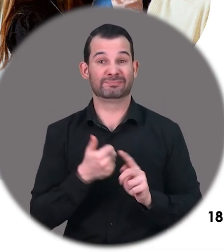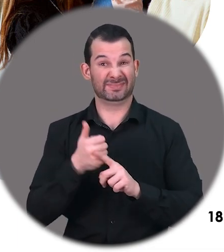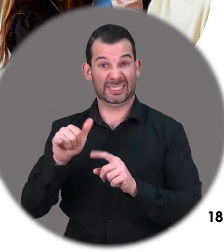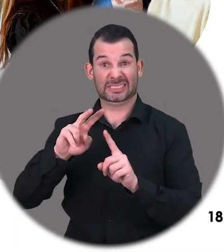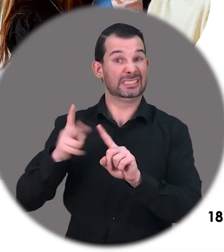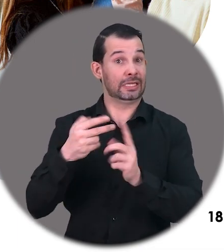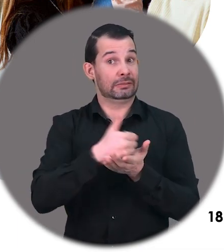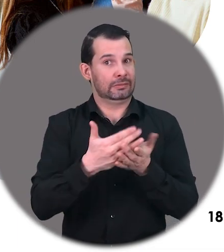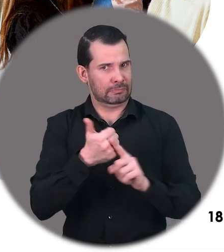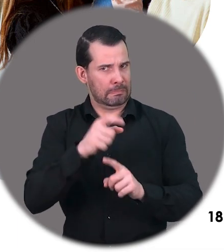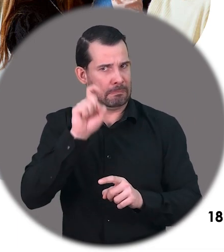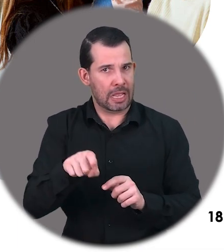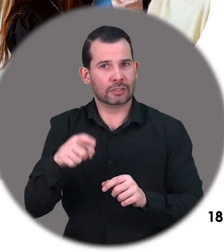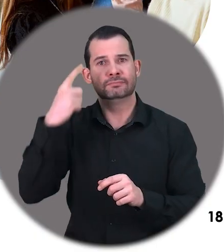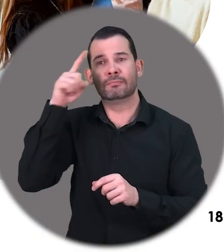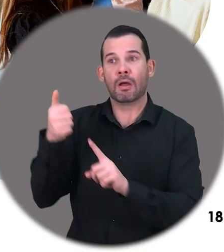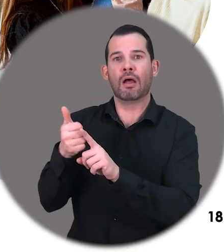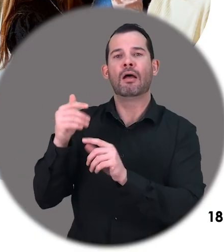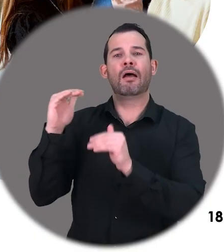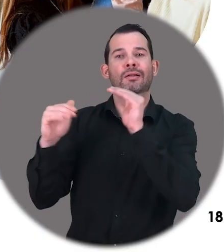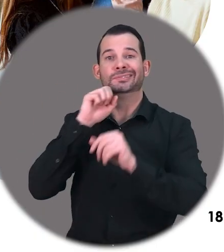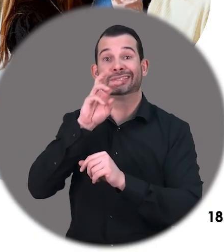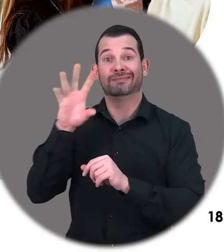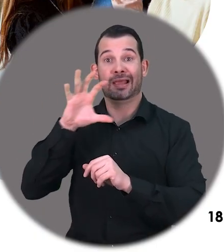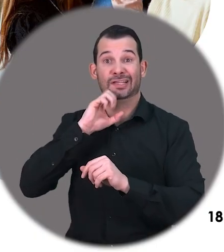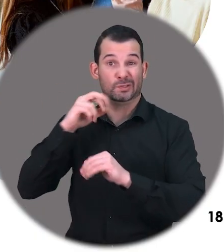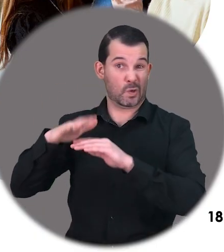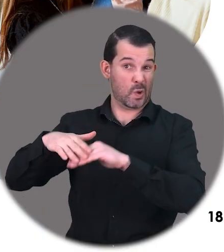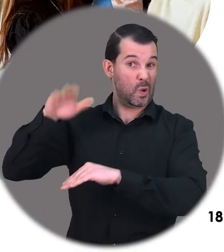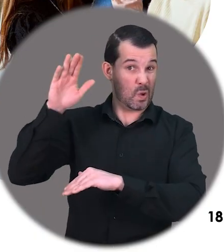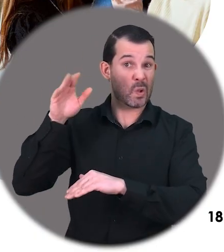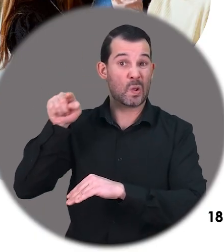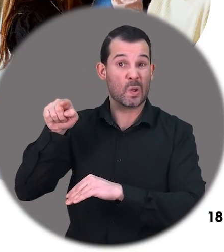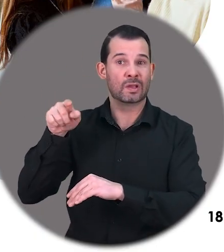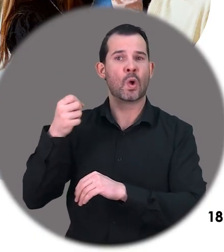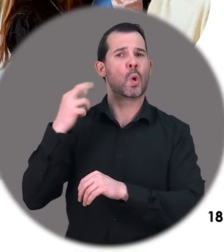The secondary unit must allow an adult 65 years of age or older,